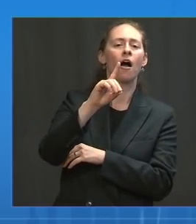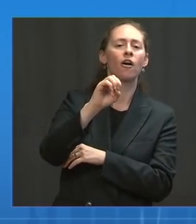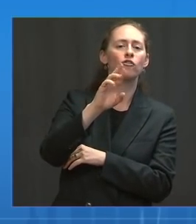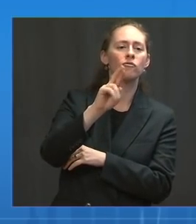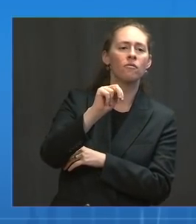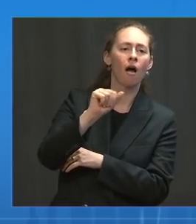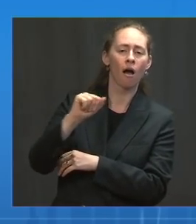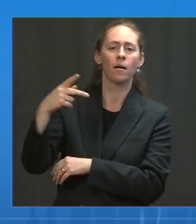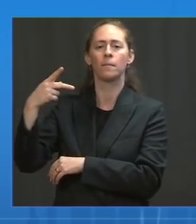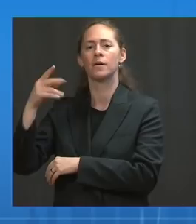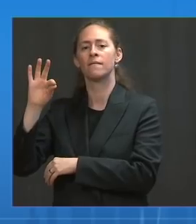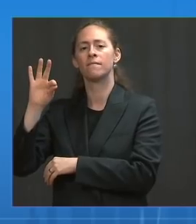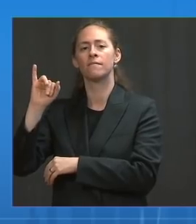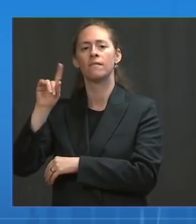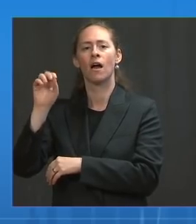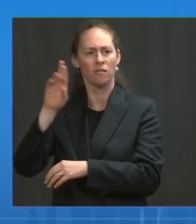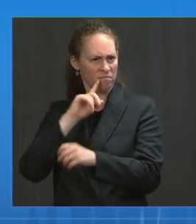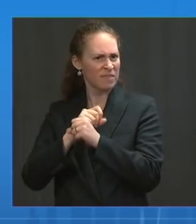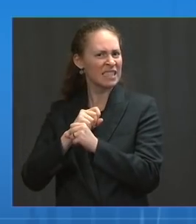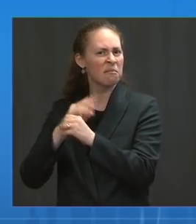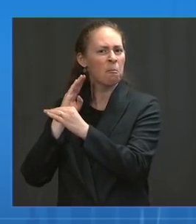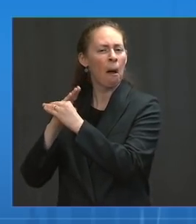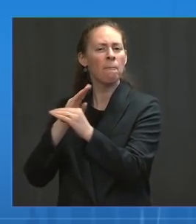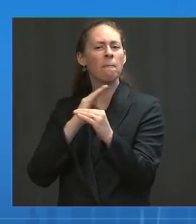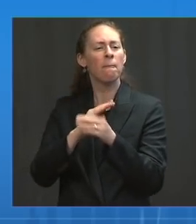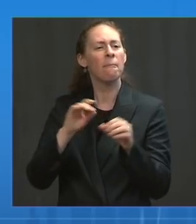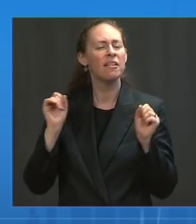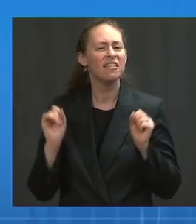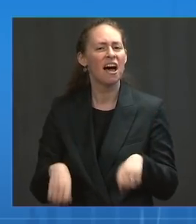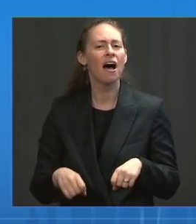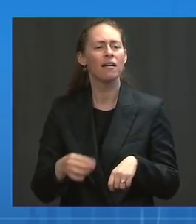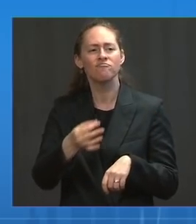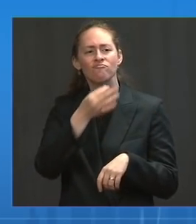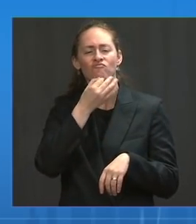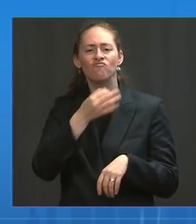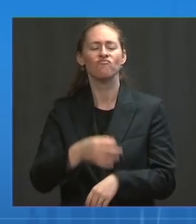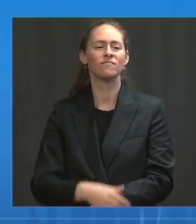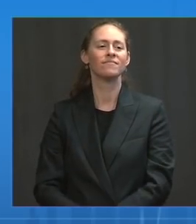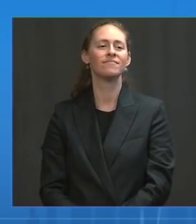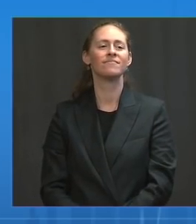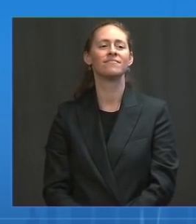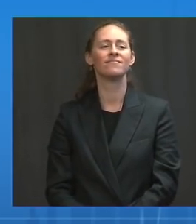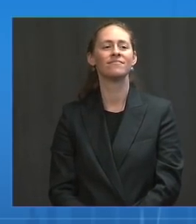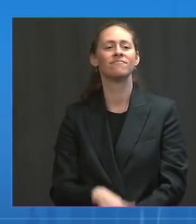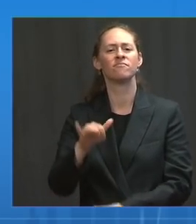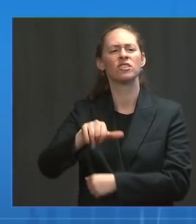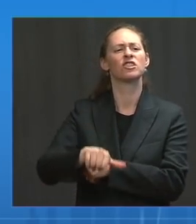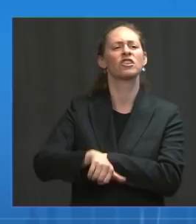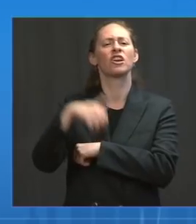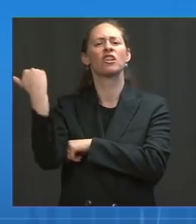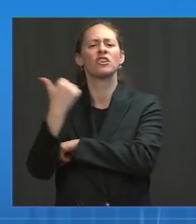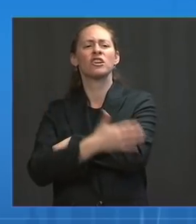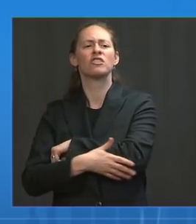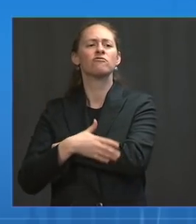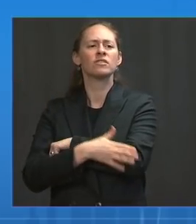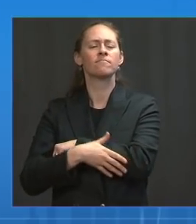again, two doses of Pfizer, 88 percent. And hospitalizations, again, in England, two doses,